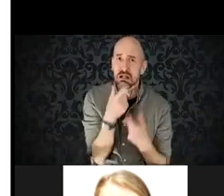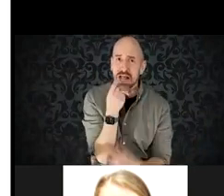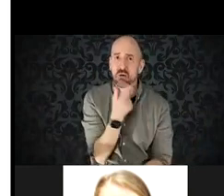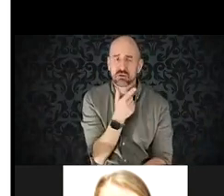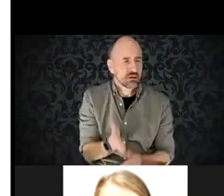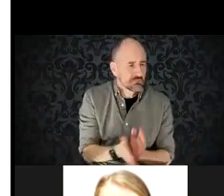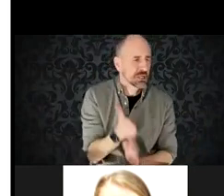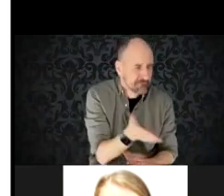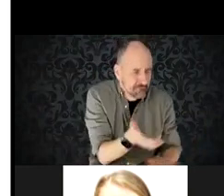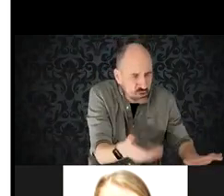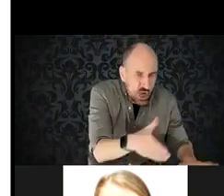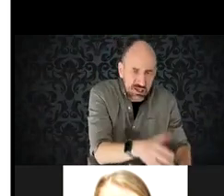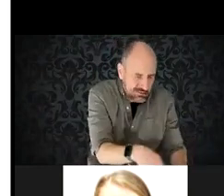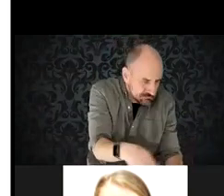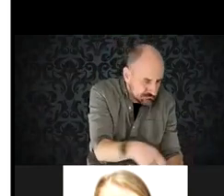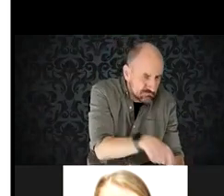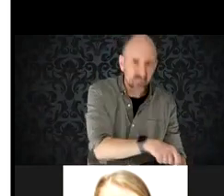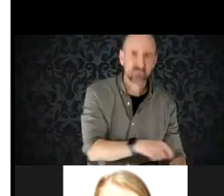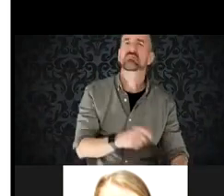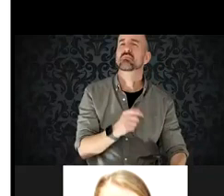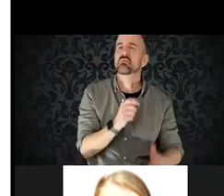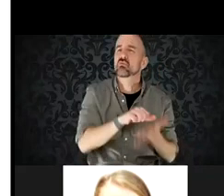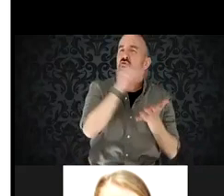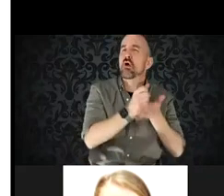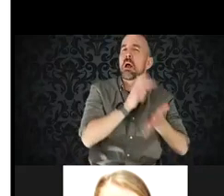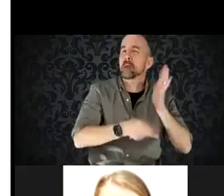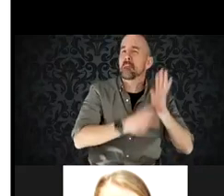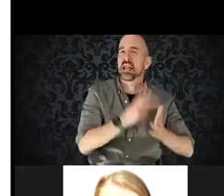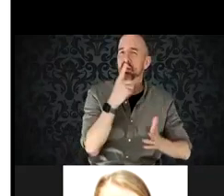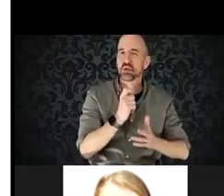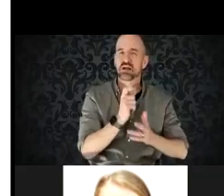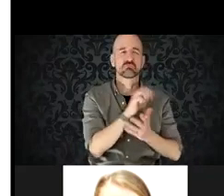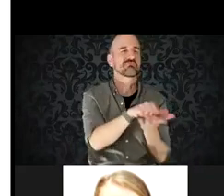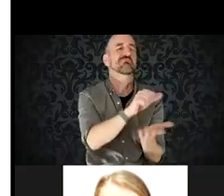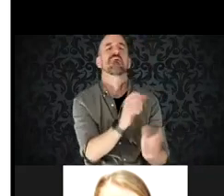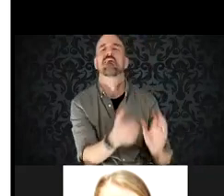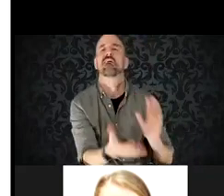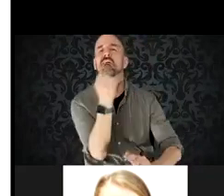little bit, aching in those places where it never aches before, or you are finding that you